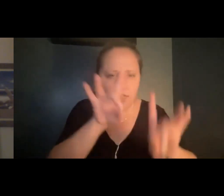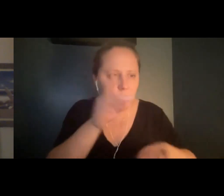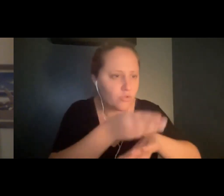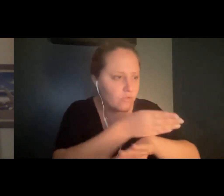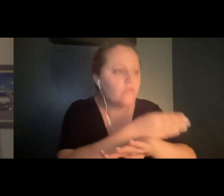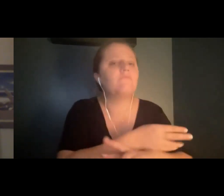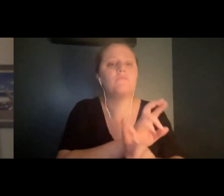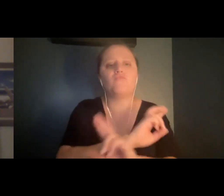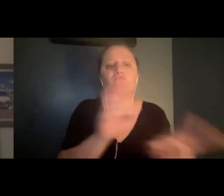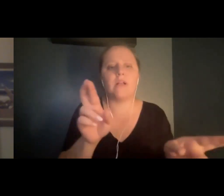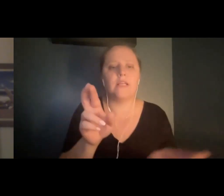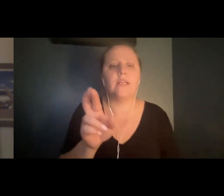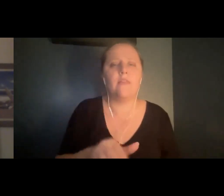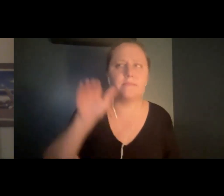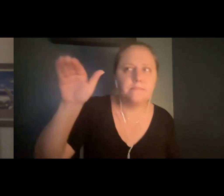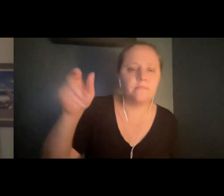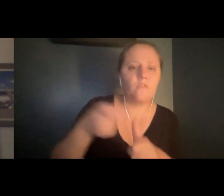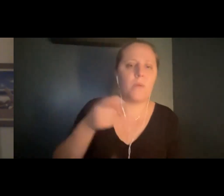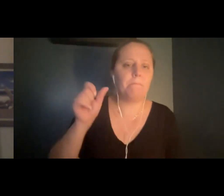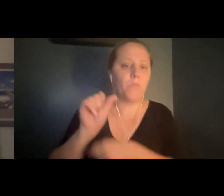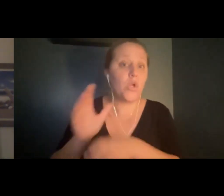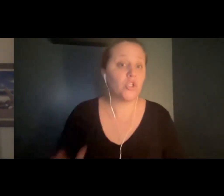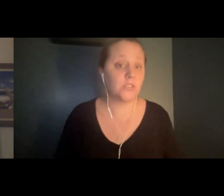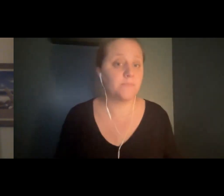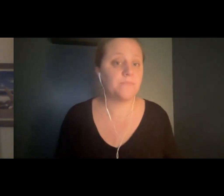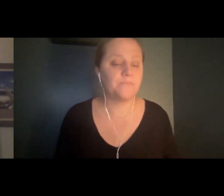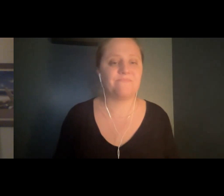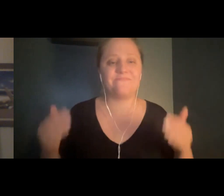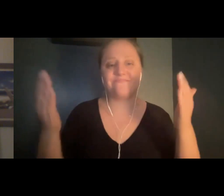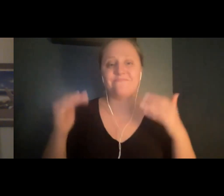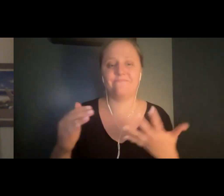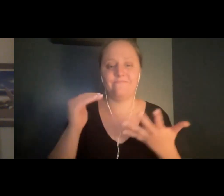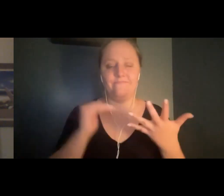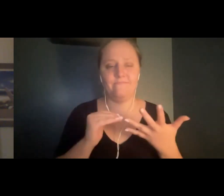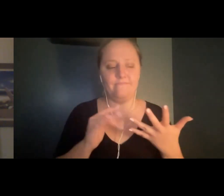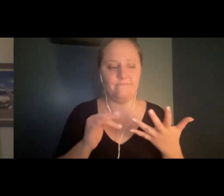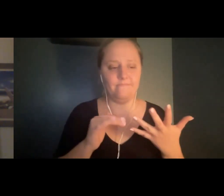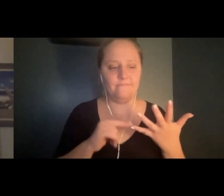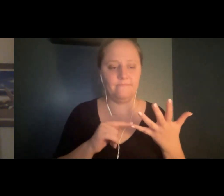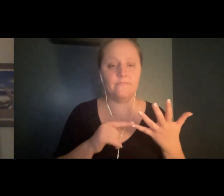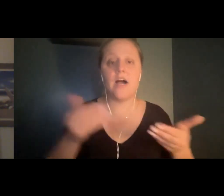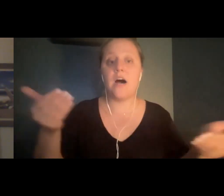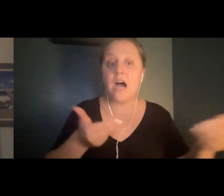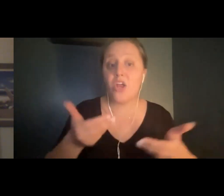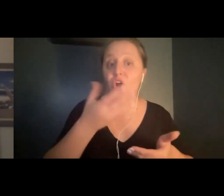our employers. The next thing was hire and promote people with disabilities. So,